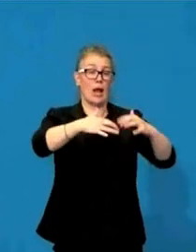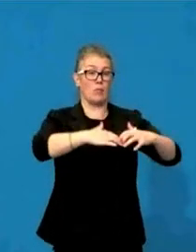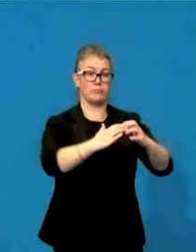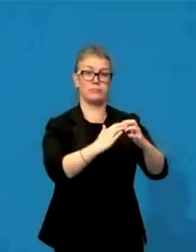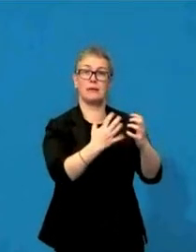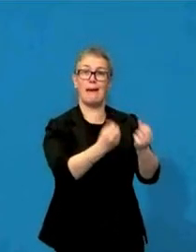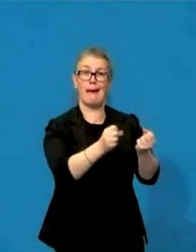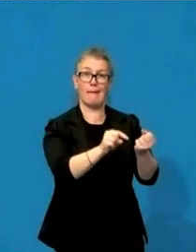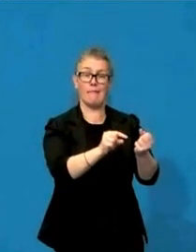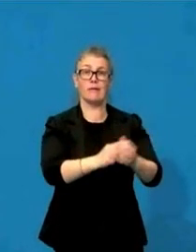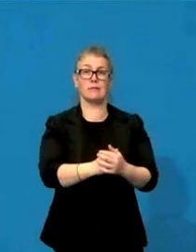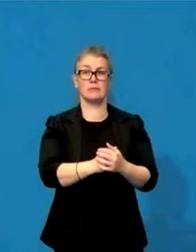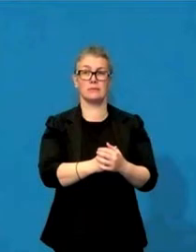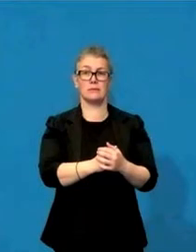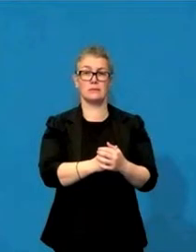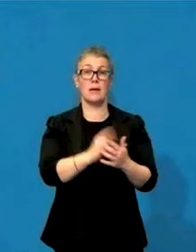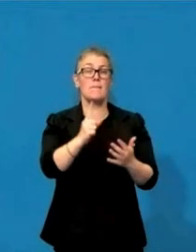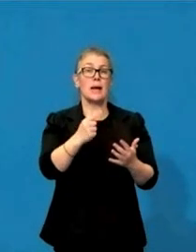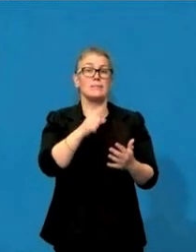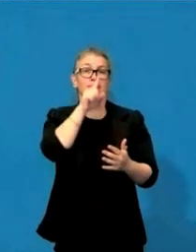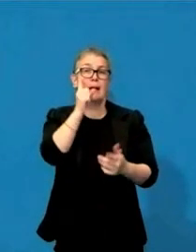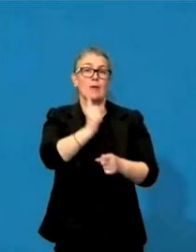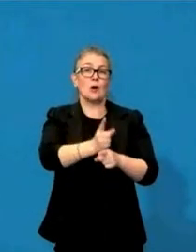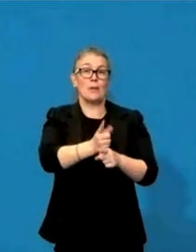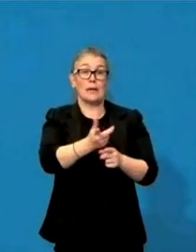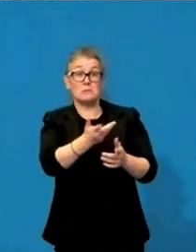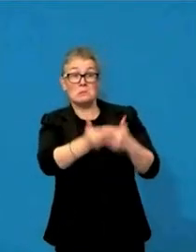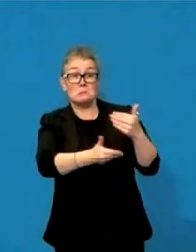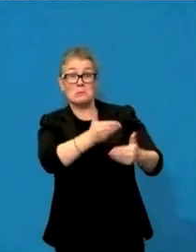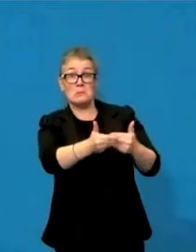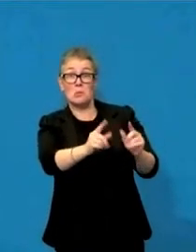It's a bit too early to comment on how that's working because it's only quite new.